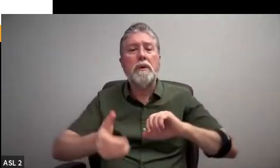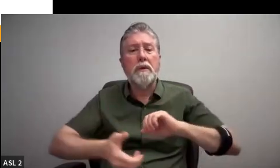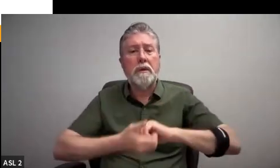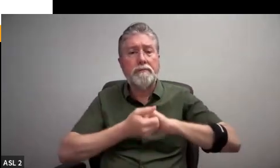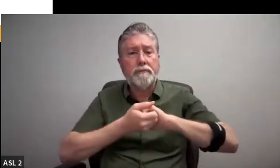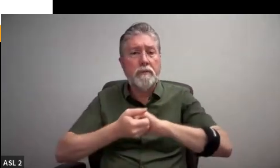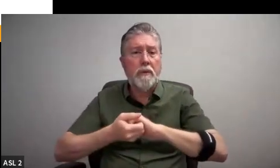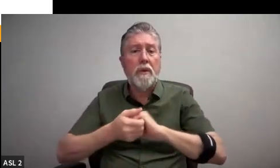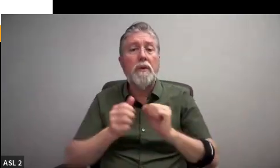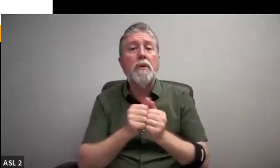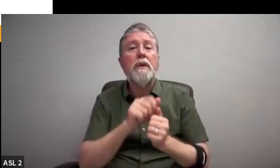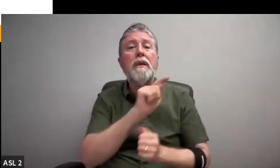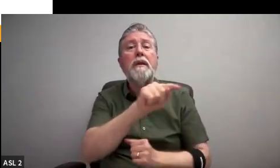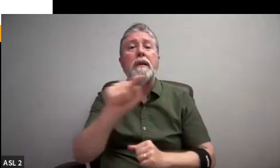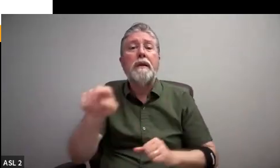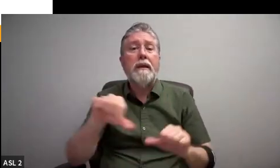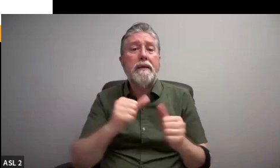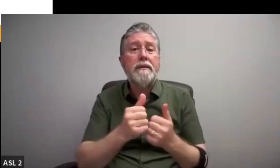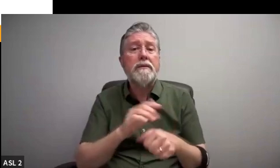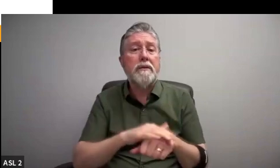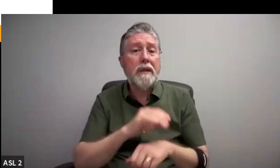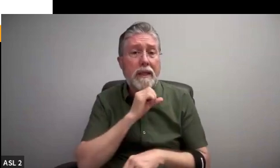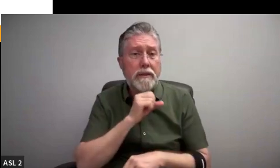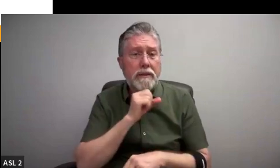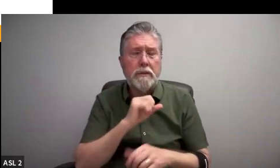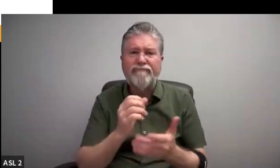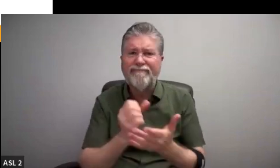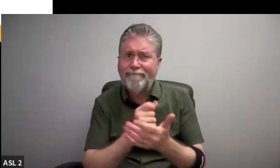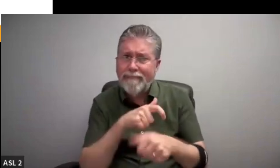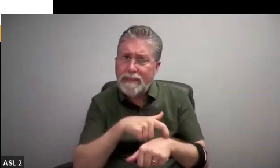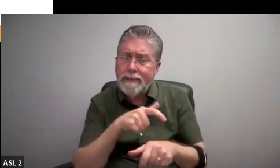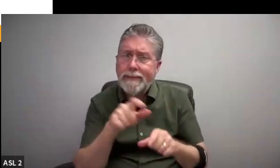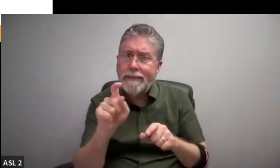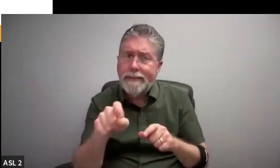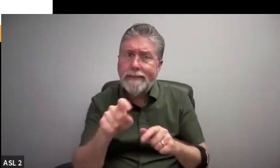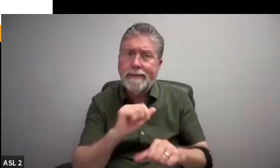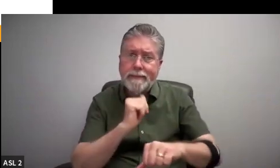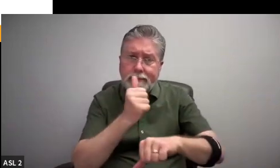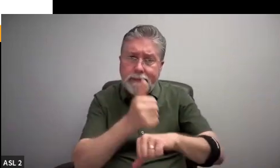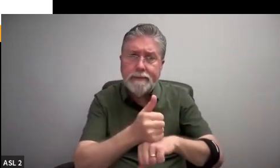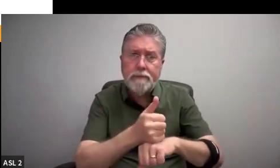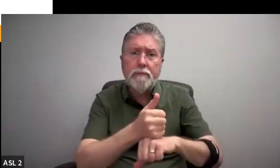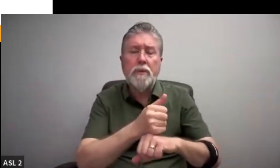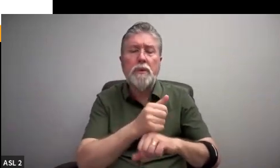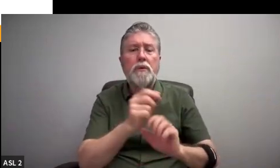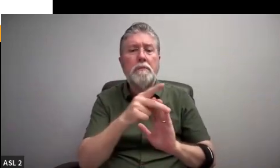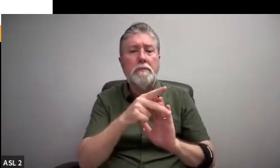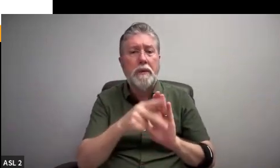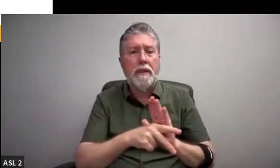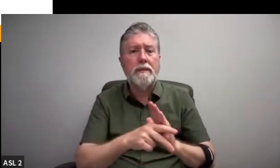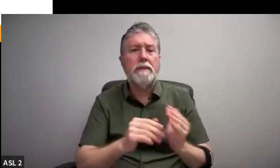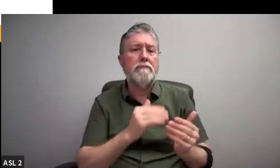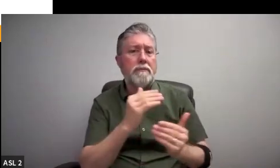aging and take the time necessary to put into place the policies and procedures that will